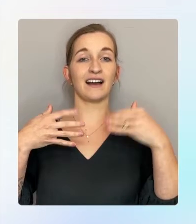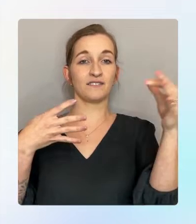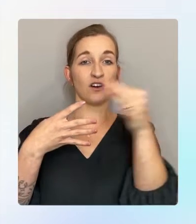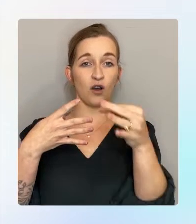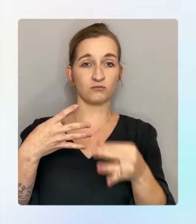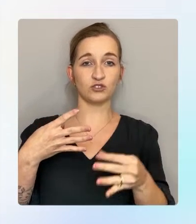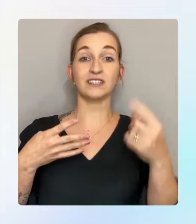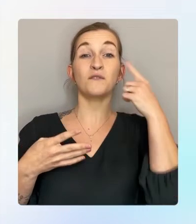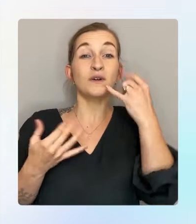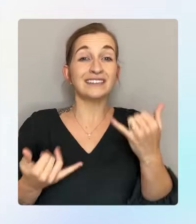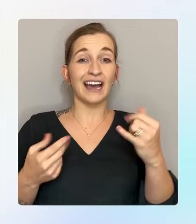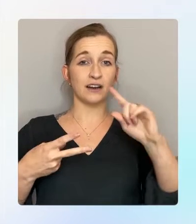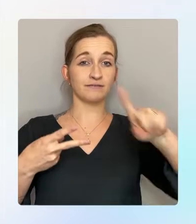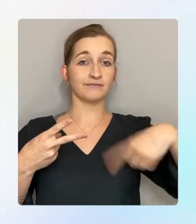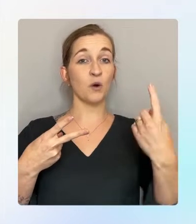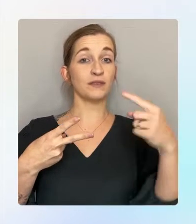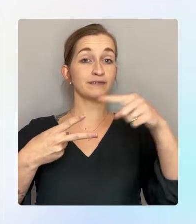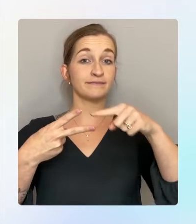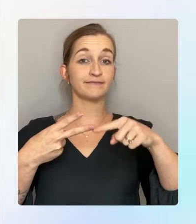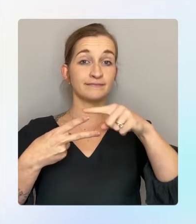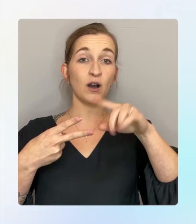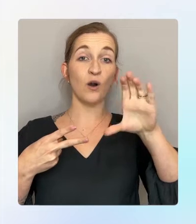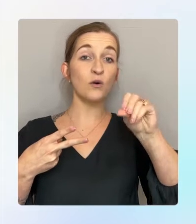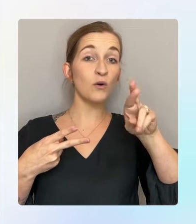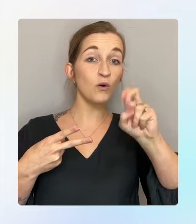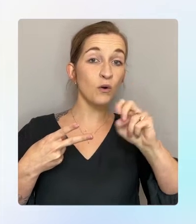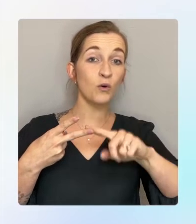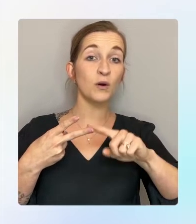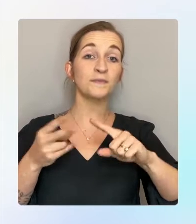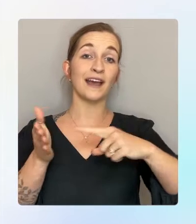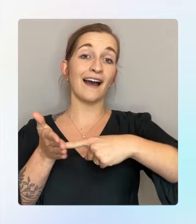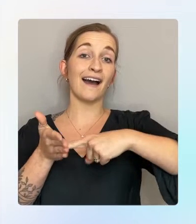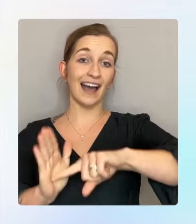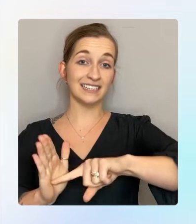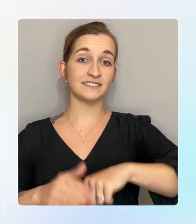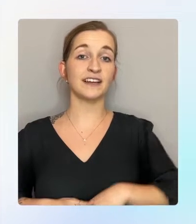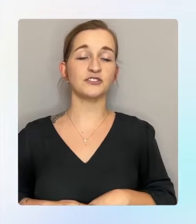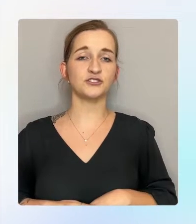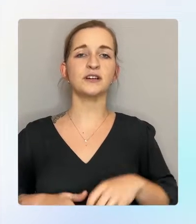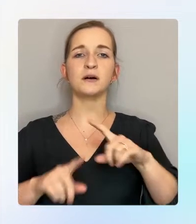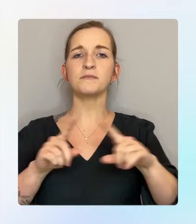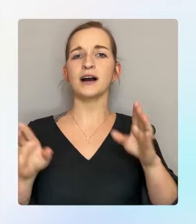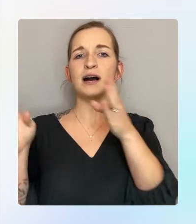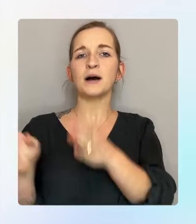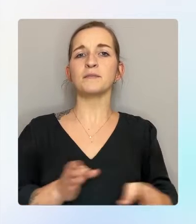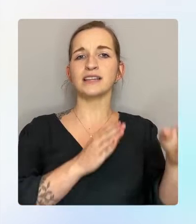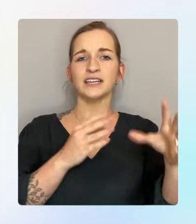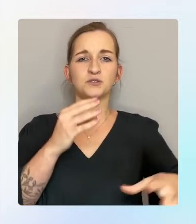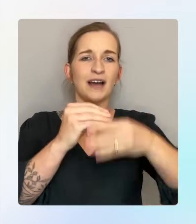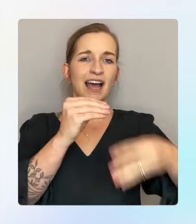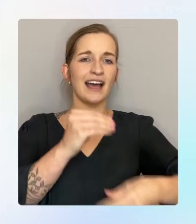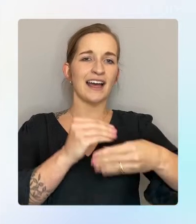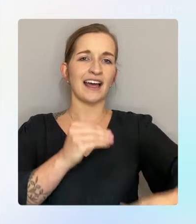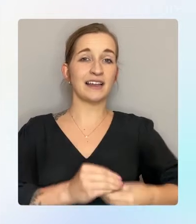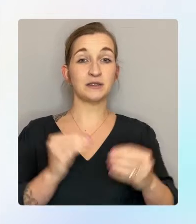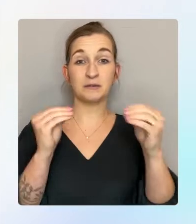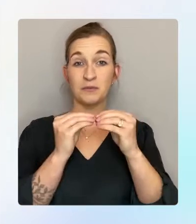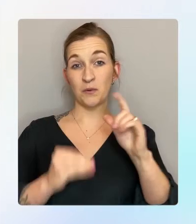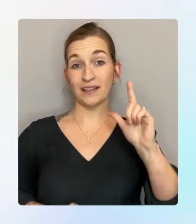For now, we only have "Core" and "Activation," but plan to have more as virtual objects gain new interactions and capabilities.